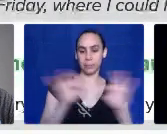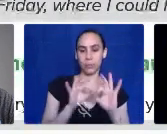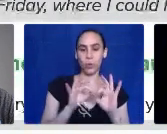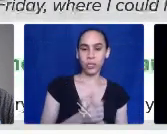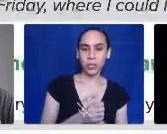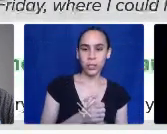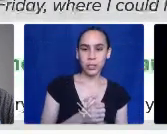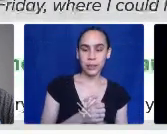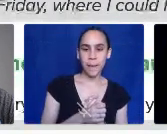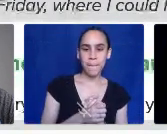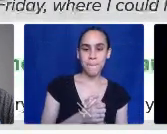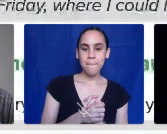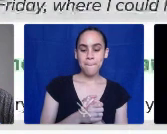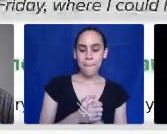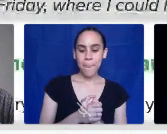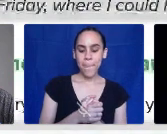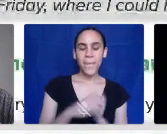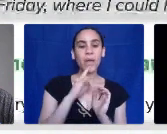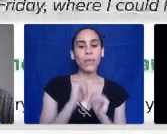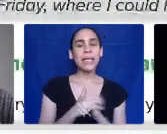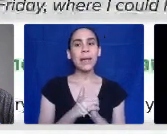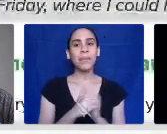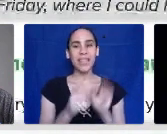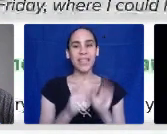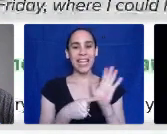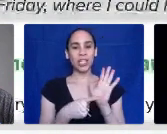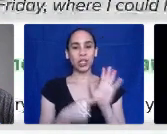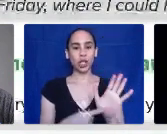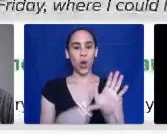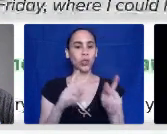um you know it really shows what kind of thinker you are how thoughtful you are